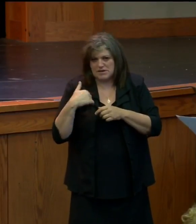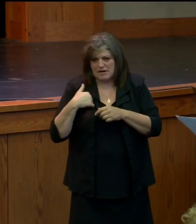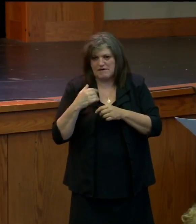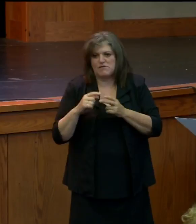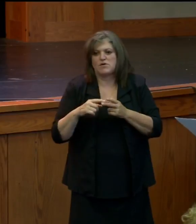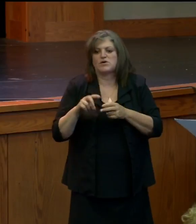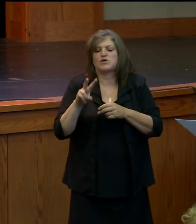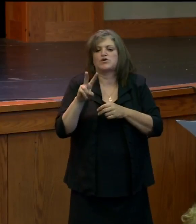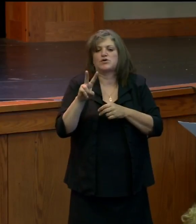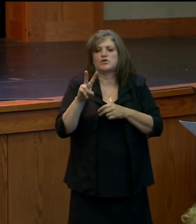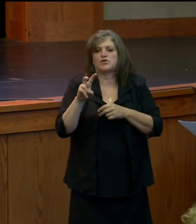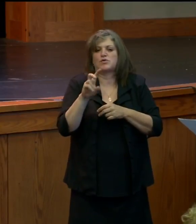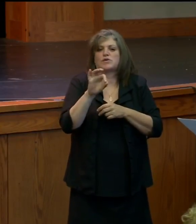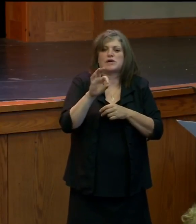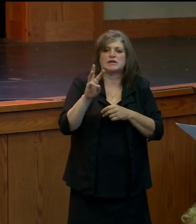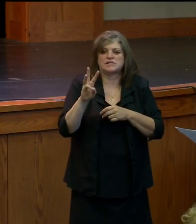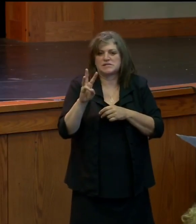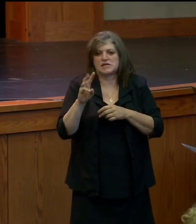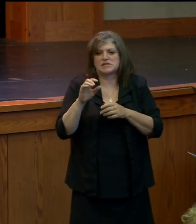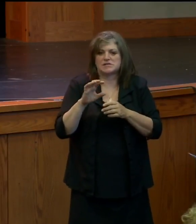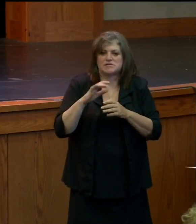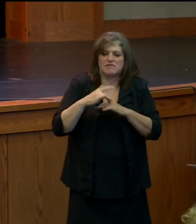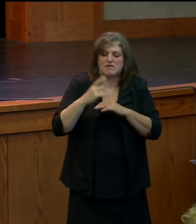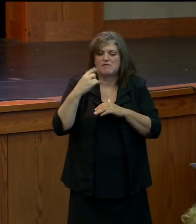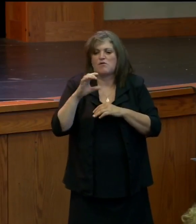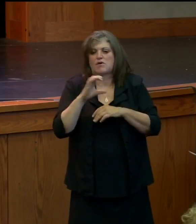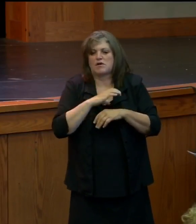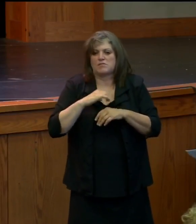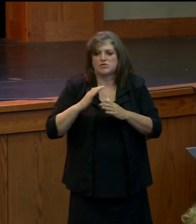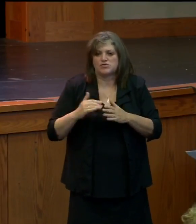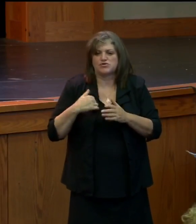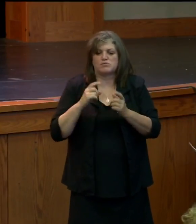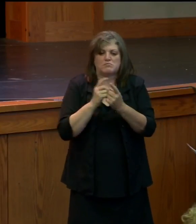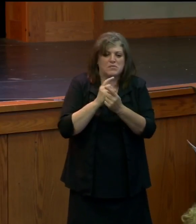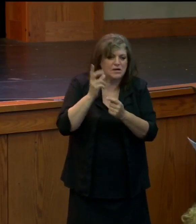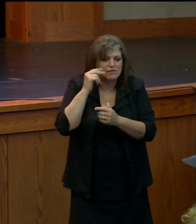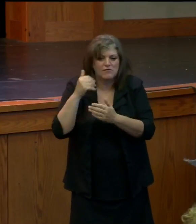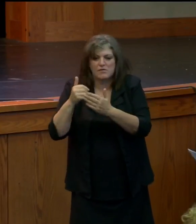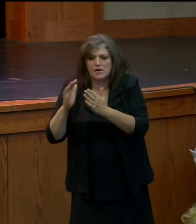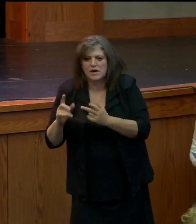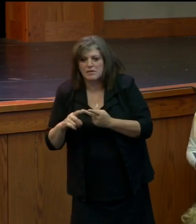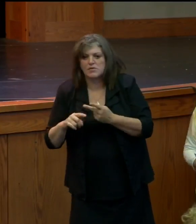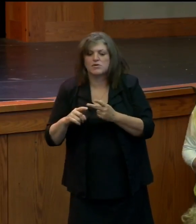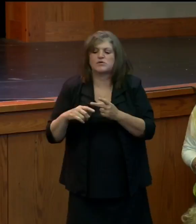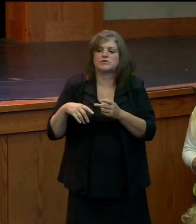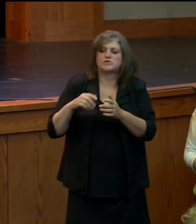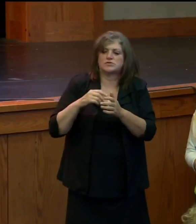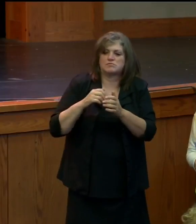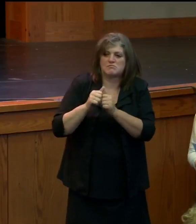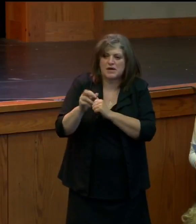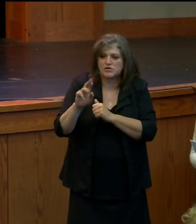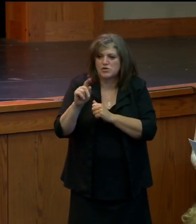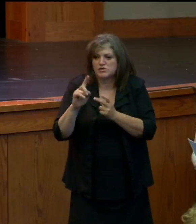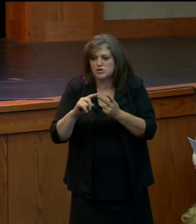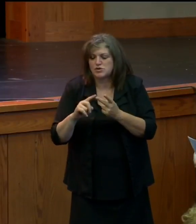296 SLOTS FOR COMMISSIONERS WHO MEET, HEAR FROM THEIR NOTICE BORES, PASS RESOLUTIONS AND WEIGH IN ON MATTERS OF ZONING,